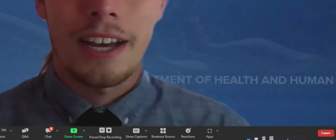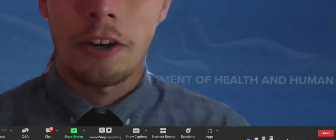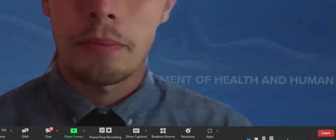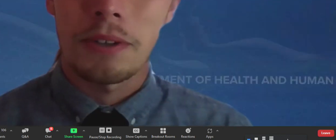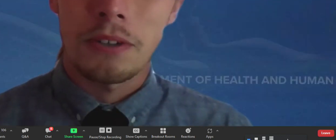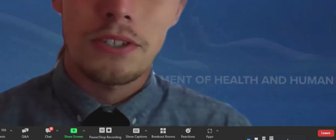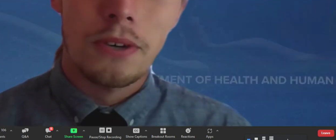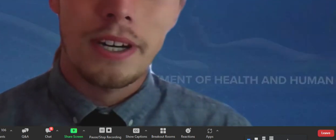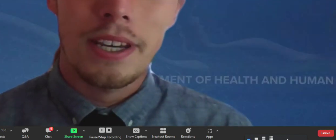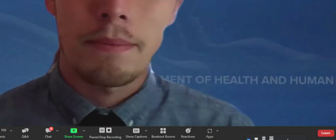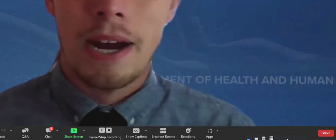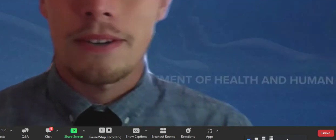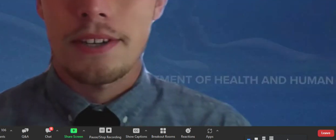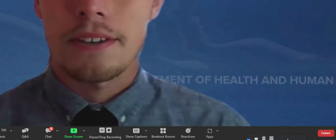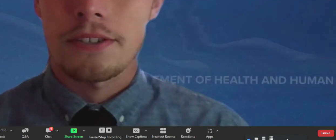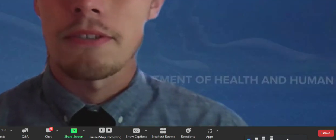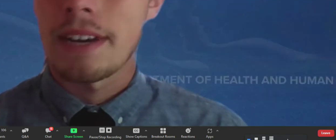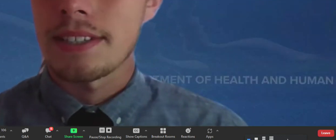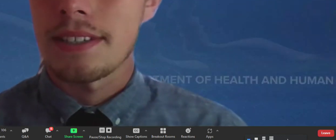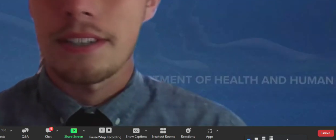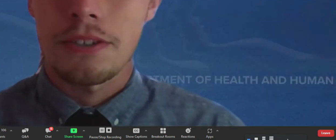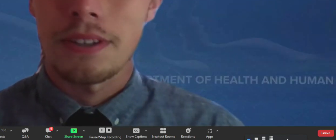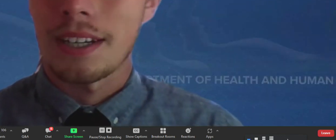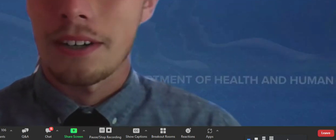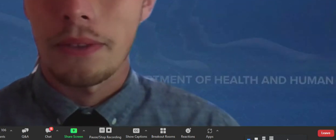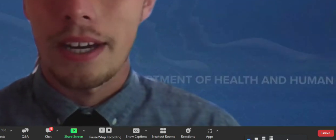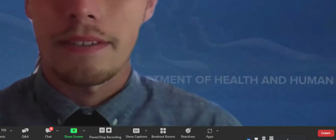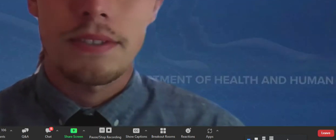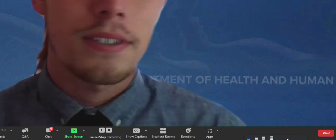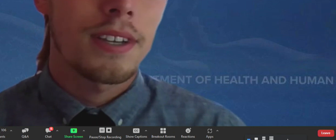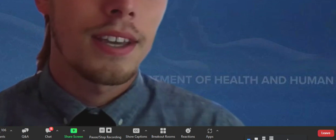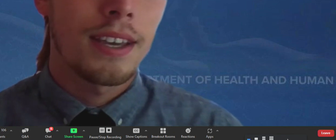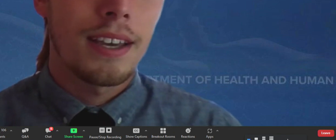I hope your story empowers others who faced this issue in their own lives.